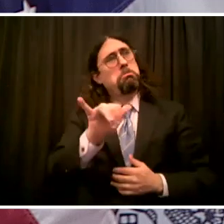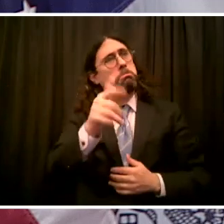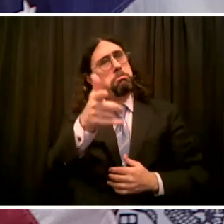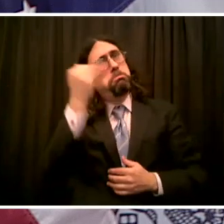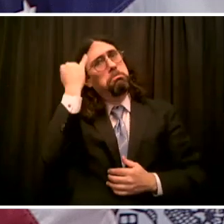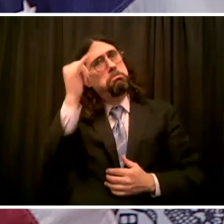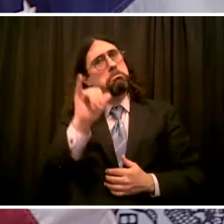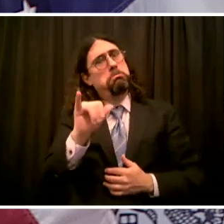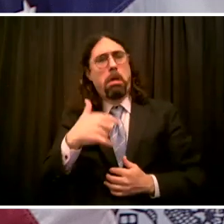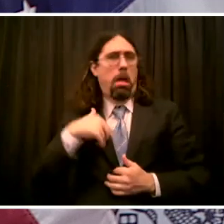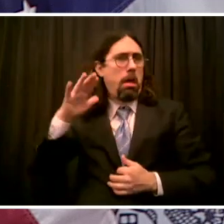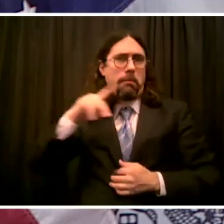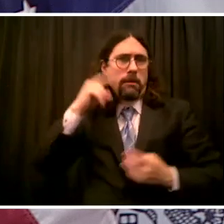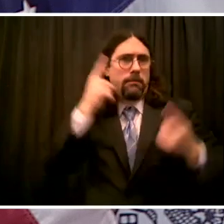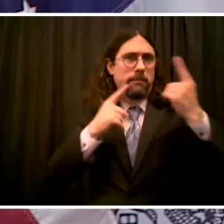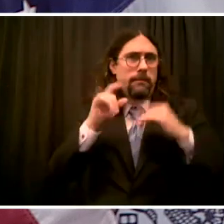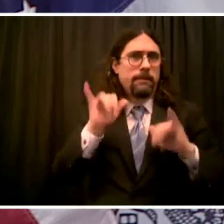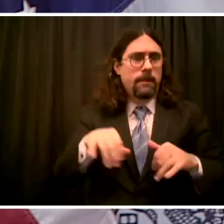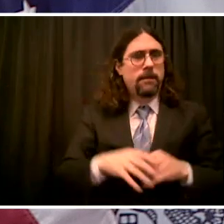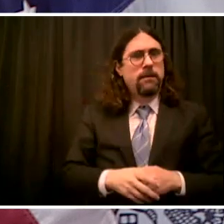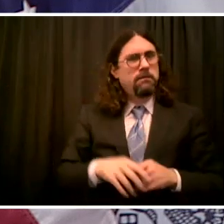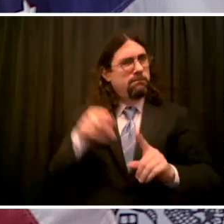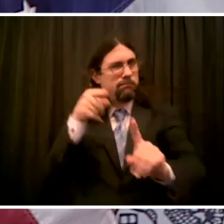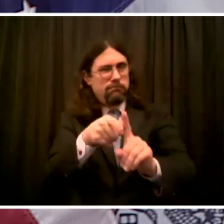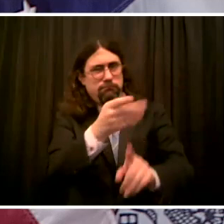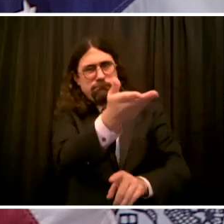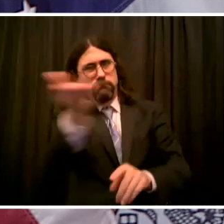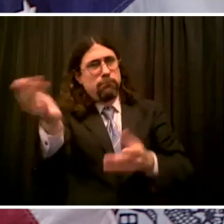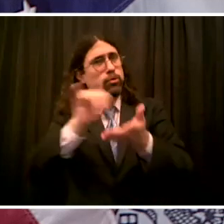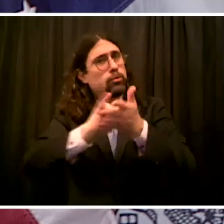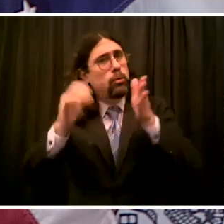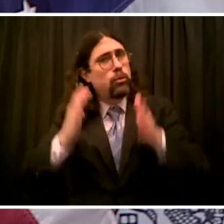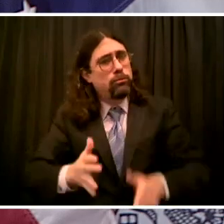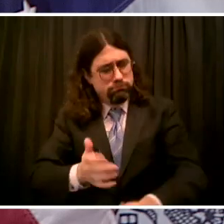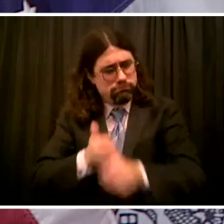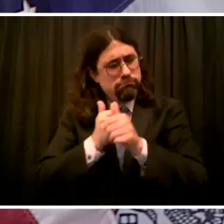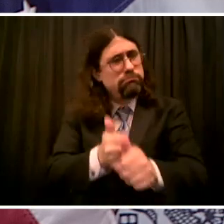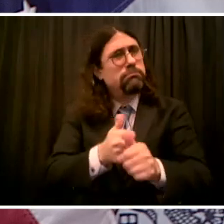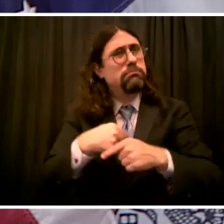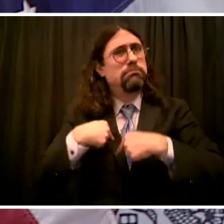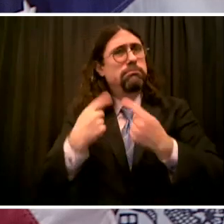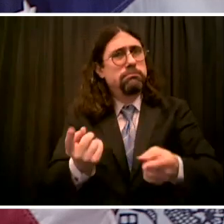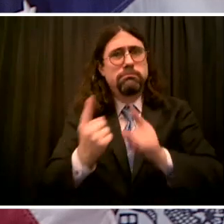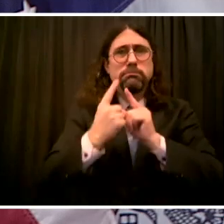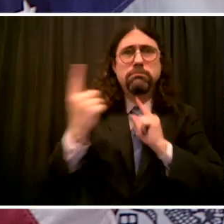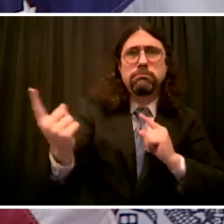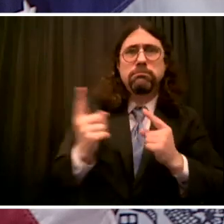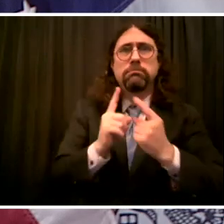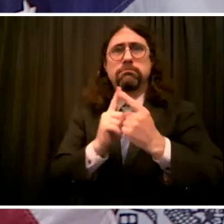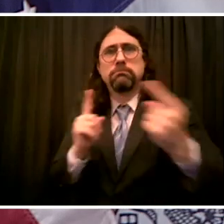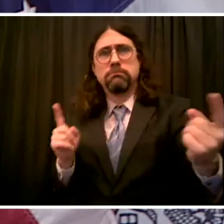DONE, DEBORAH LEE, WITHOUT NFEOCERMENT. THEY'VE DONE AN OUTSTANDING JOB OF FOLLOWING THE